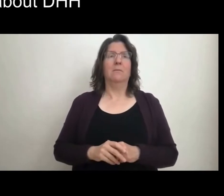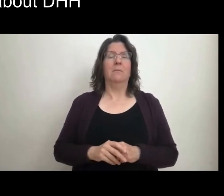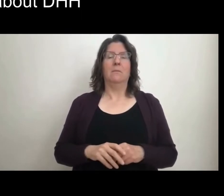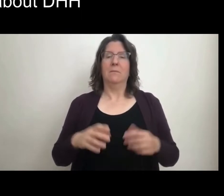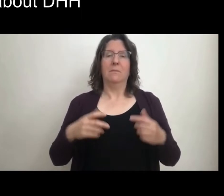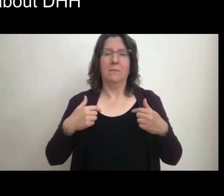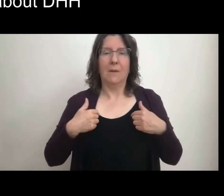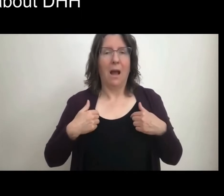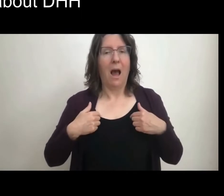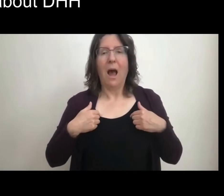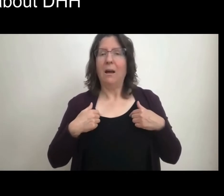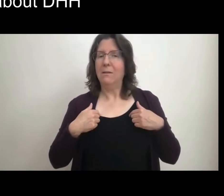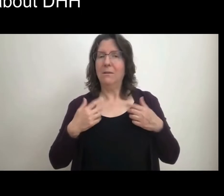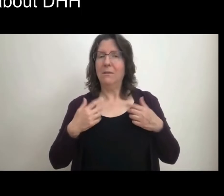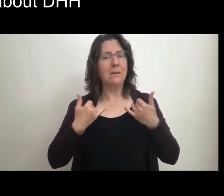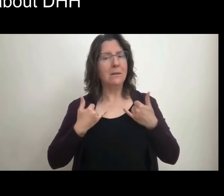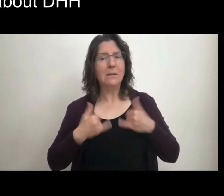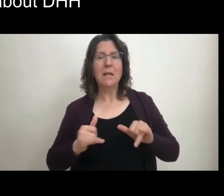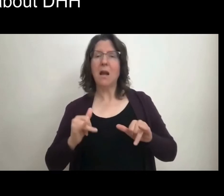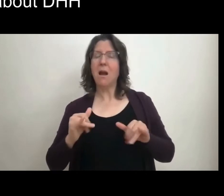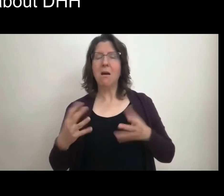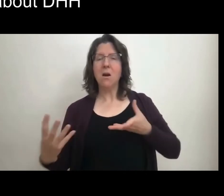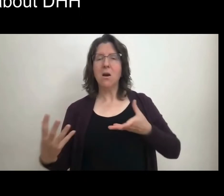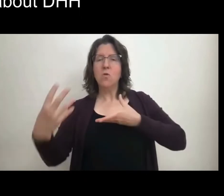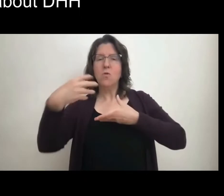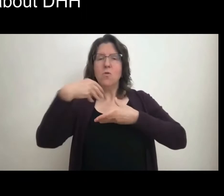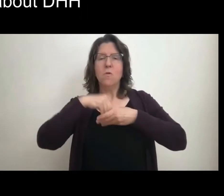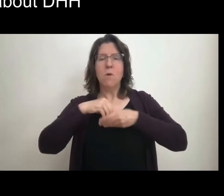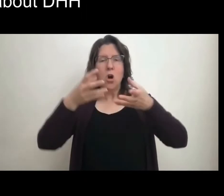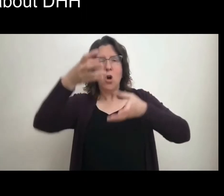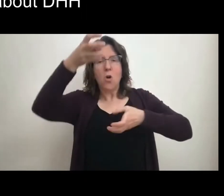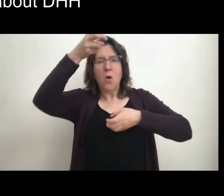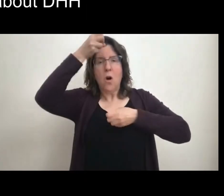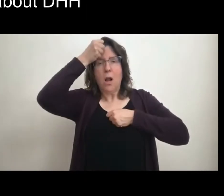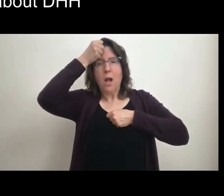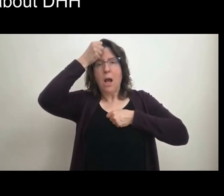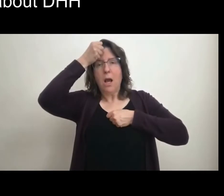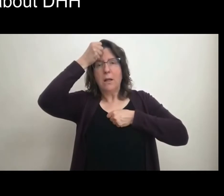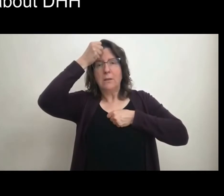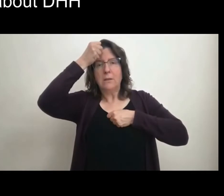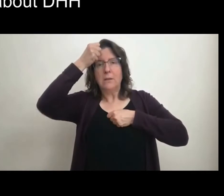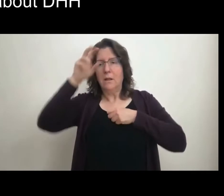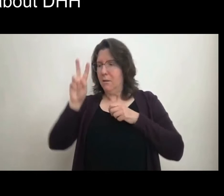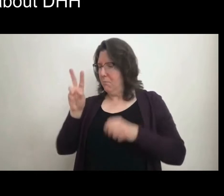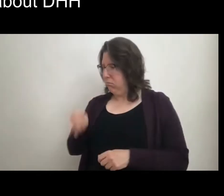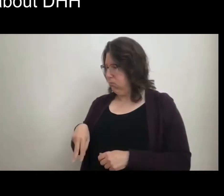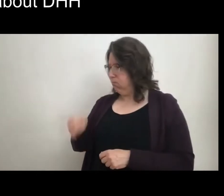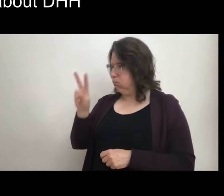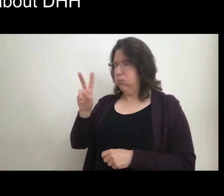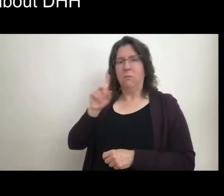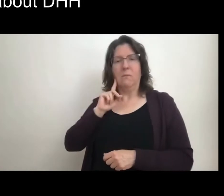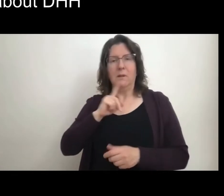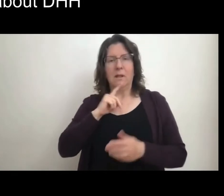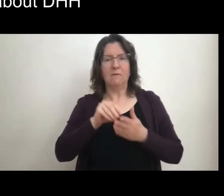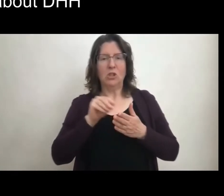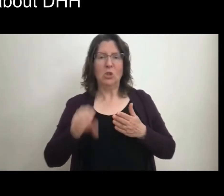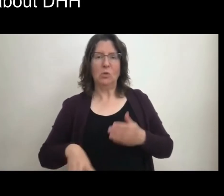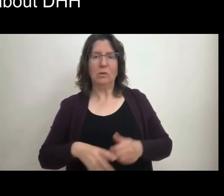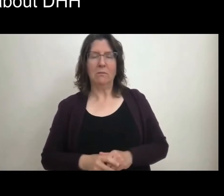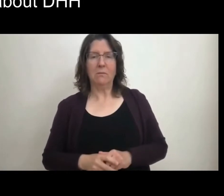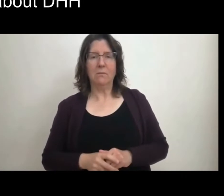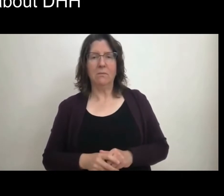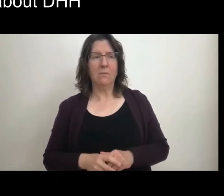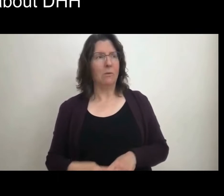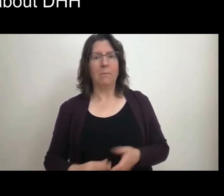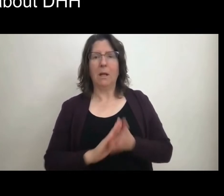During those years I continued to hold the audistic views that deaf students are low achievers.